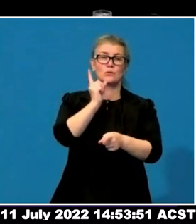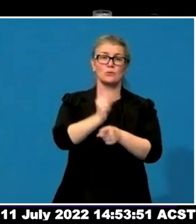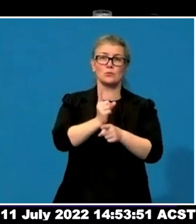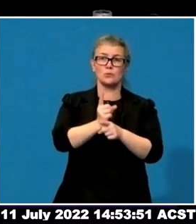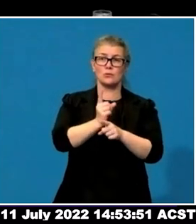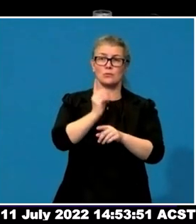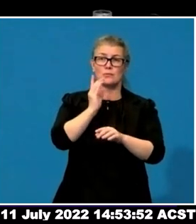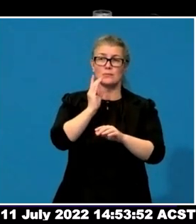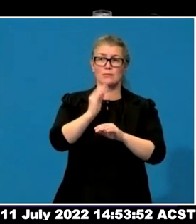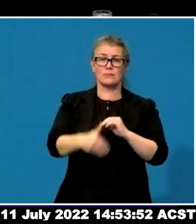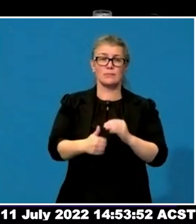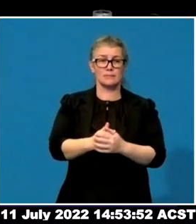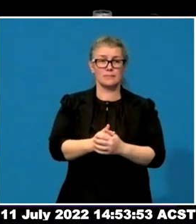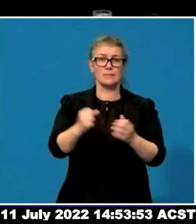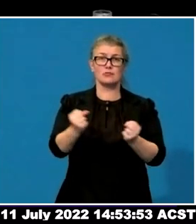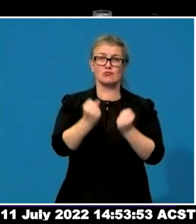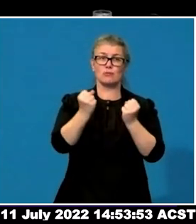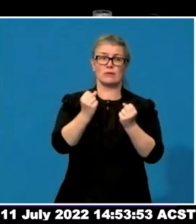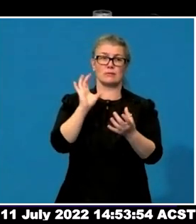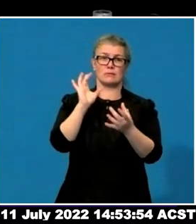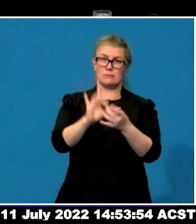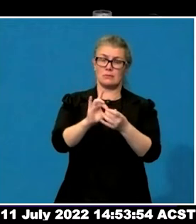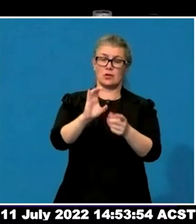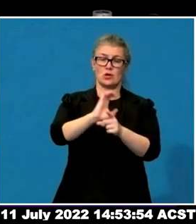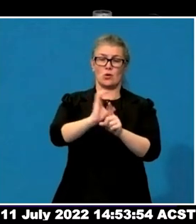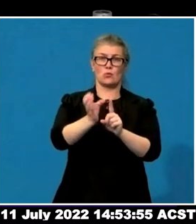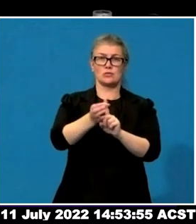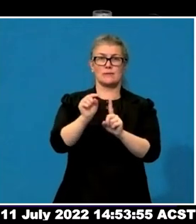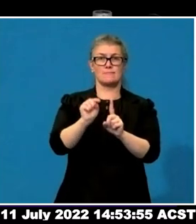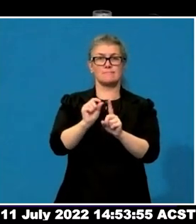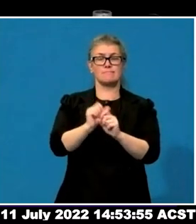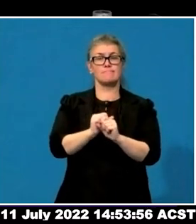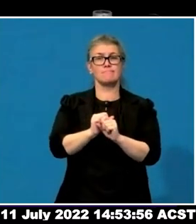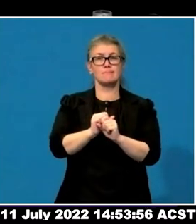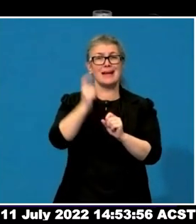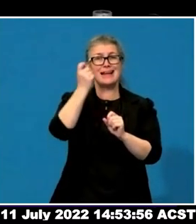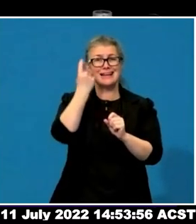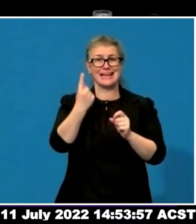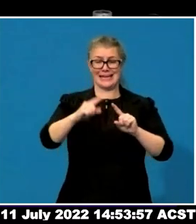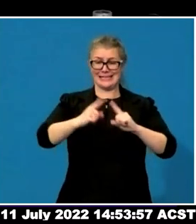culture and understanding those intersectionalities as a strength of